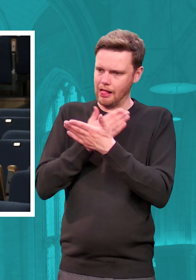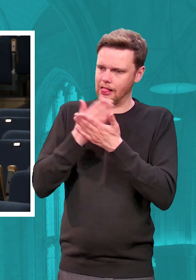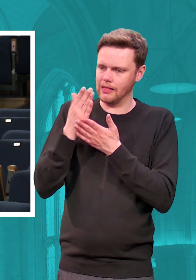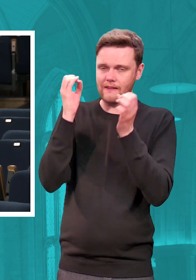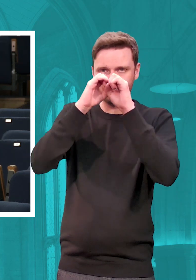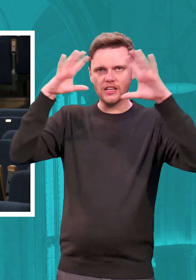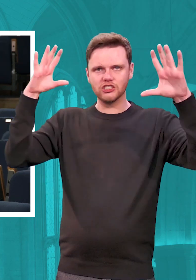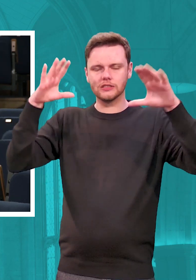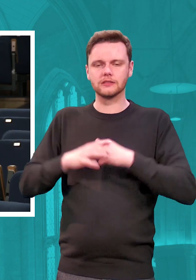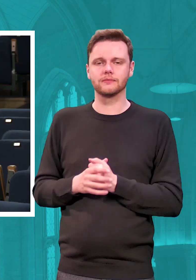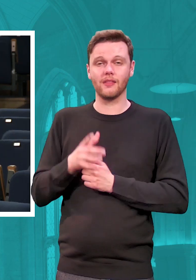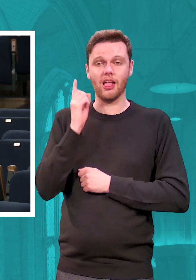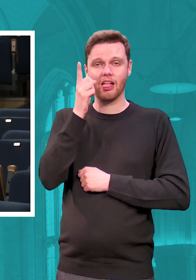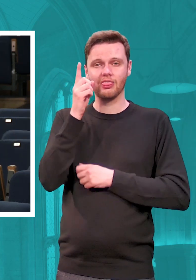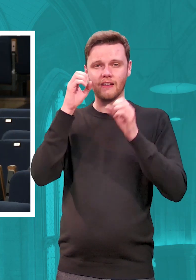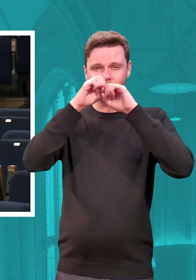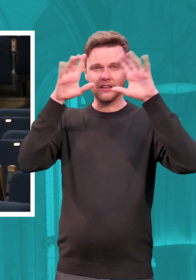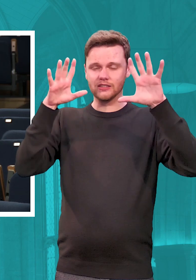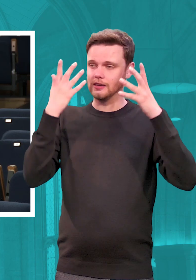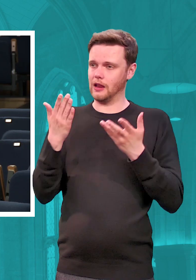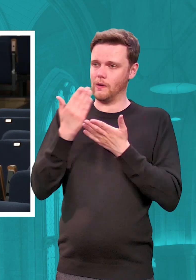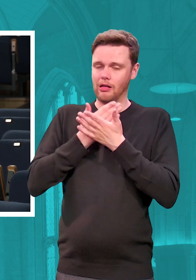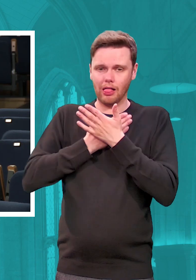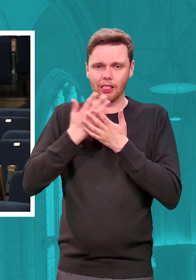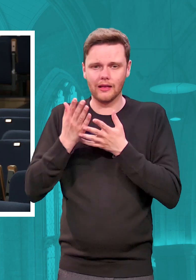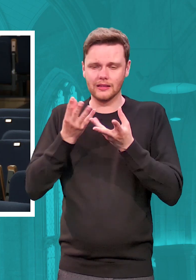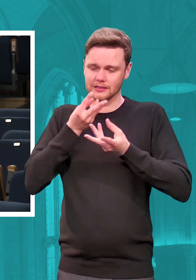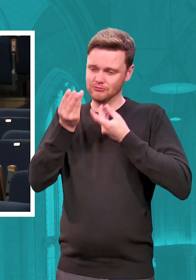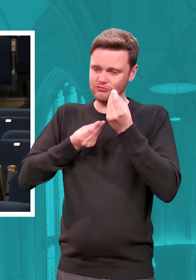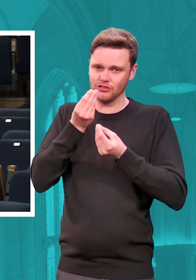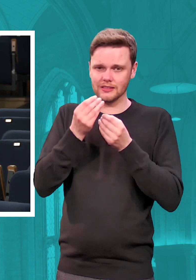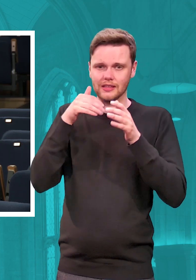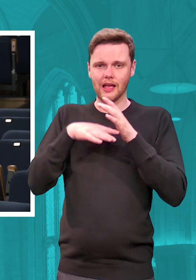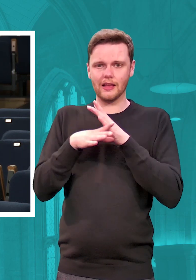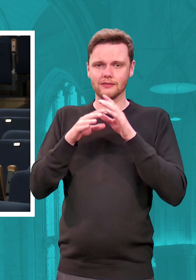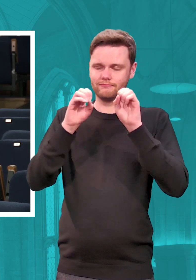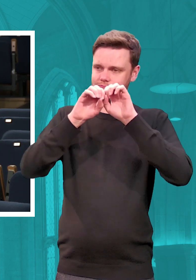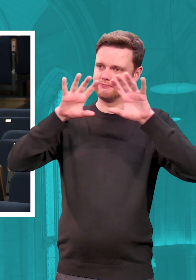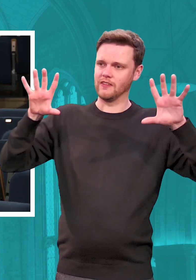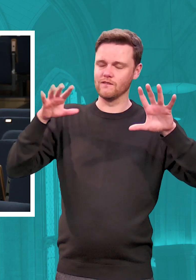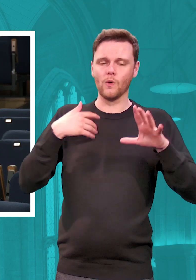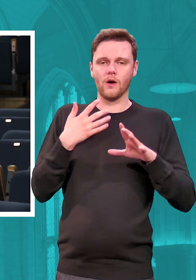And that vision could not be more clearly expressed than in the headline of the Faith Action Plan.